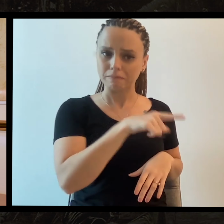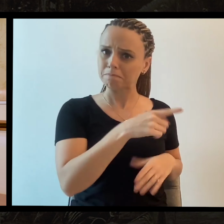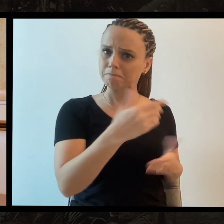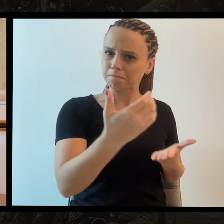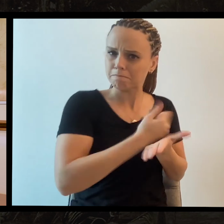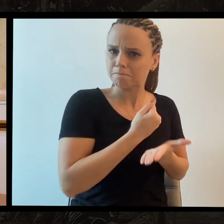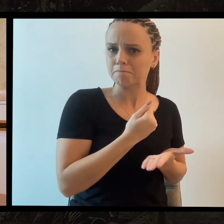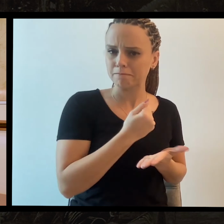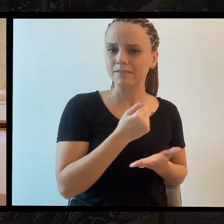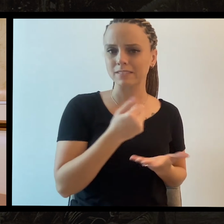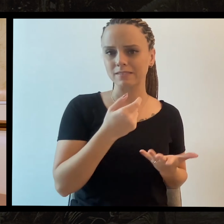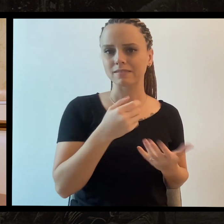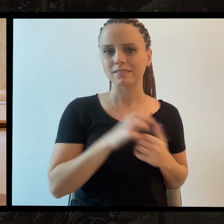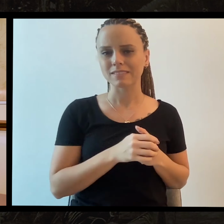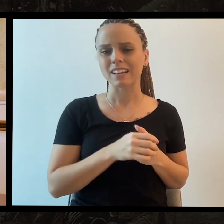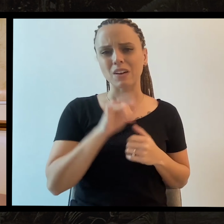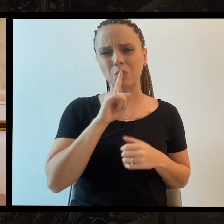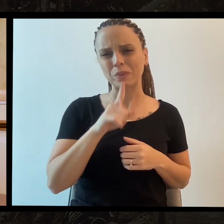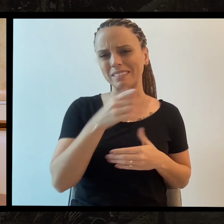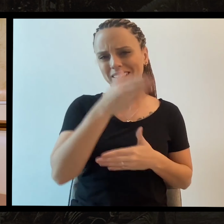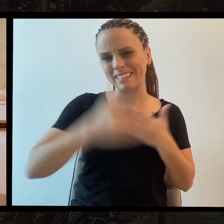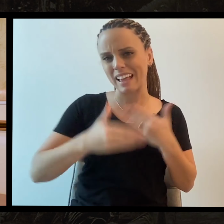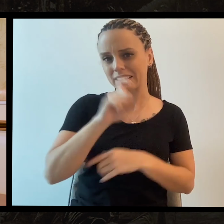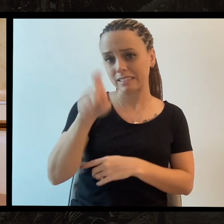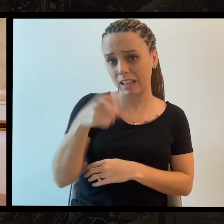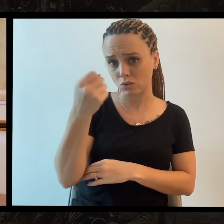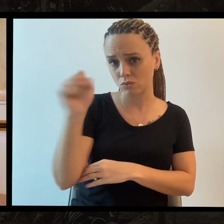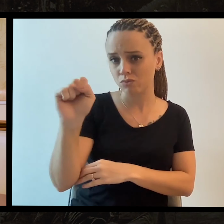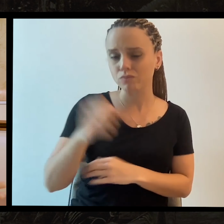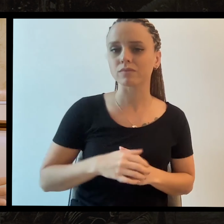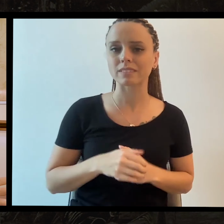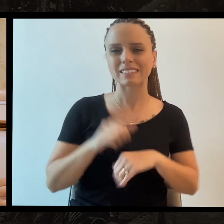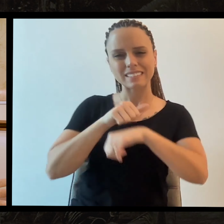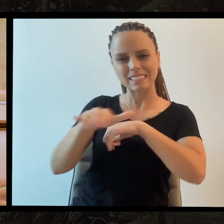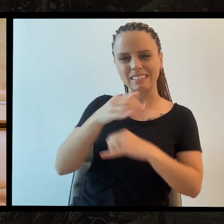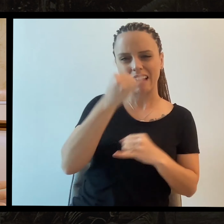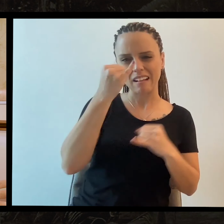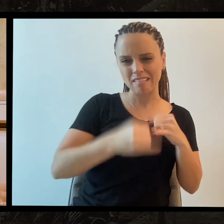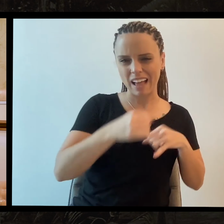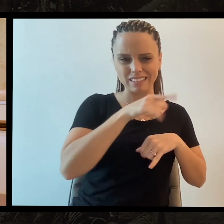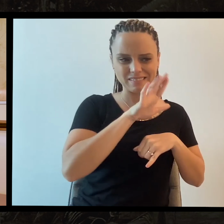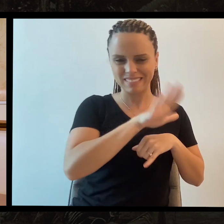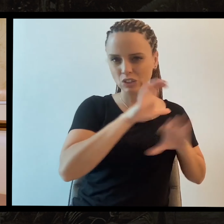And that's really what ends the Texas Revolution and sends the last of Santa Anna's army out of Texas.